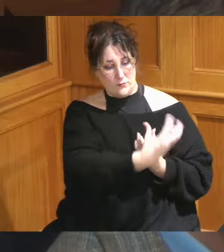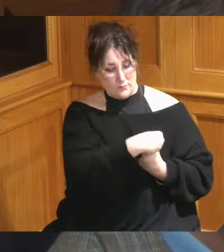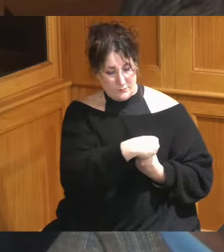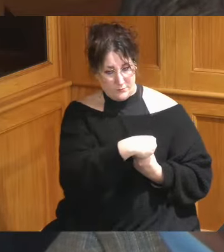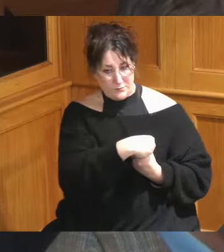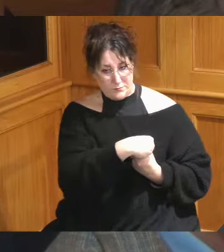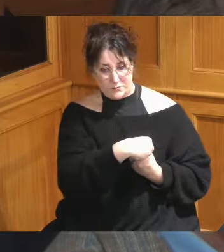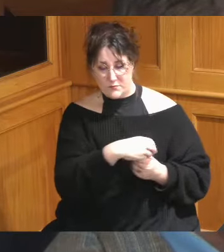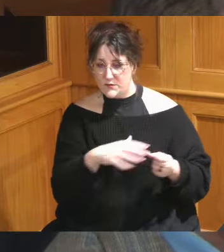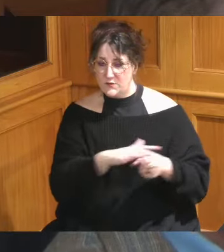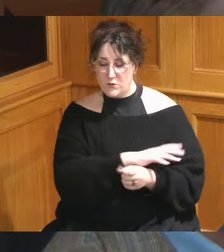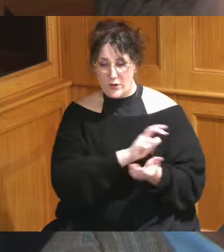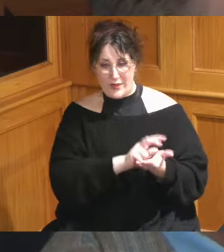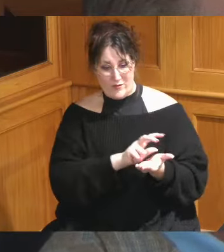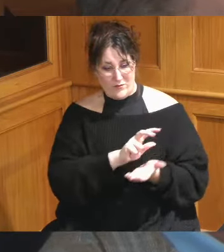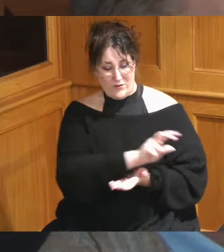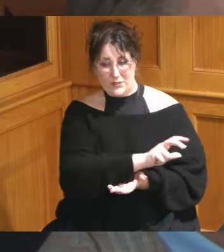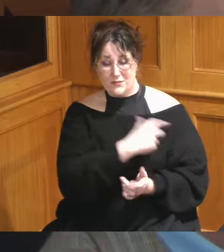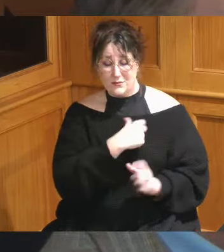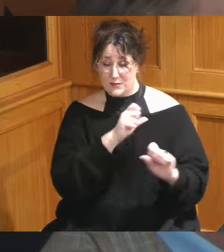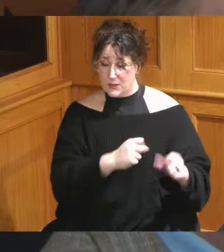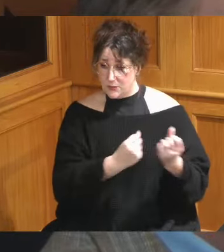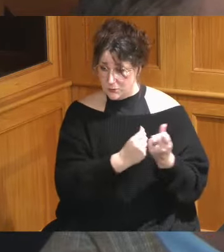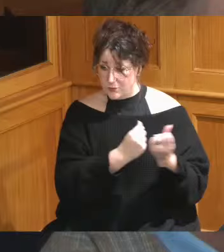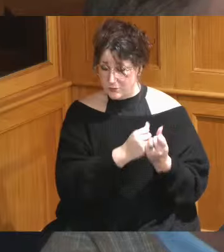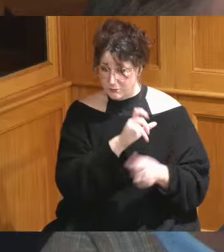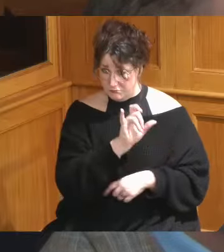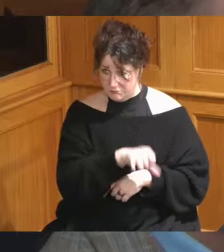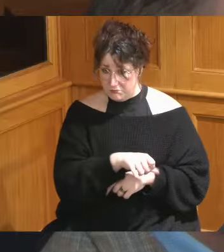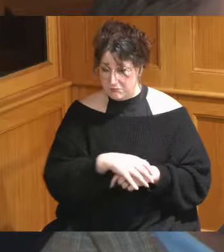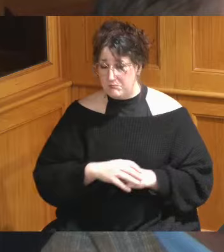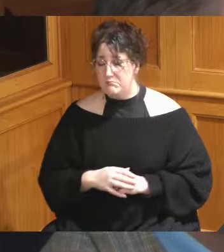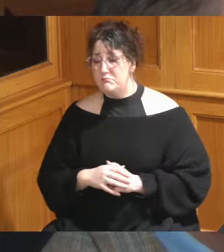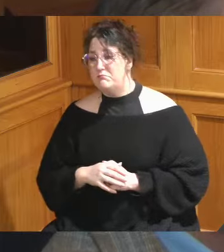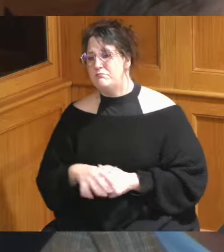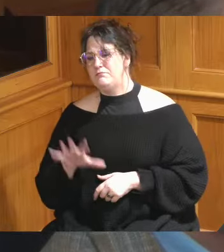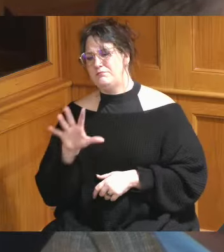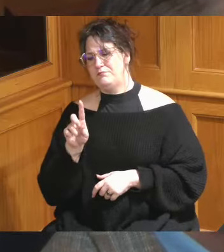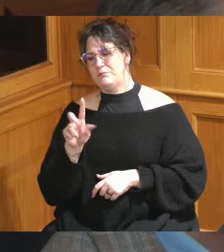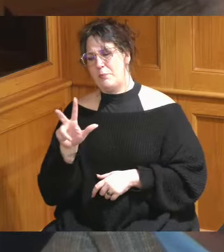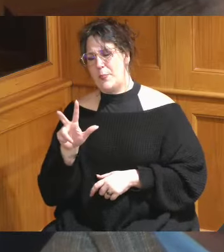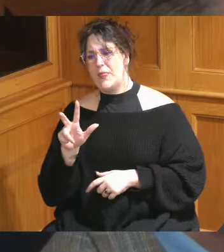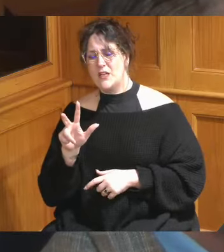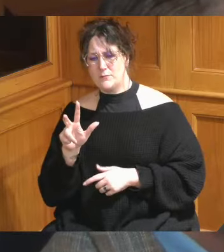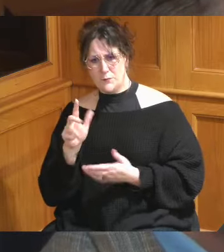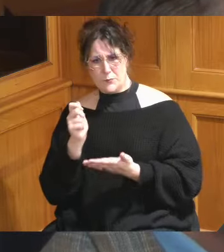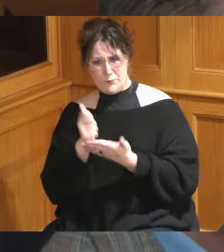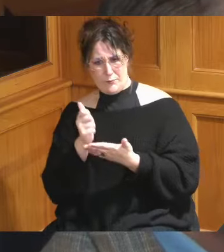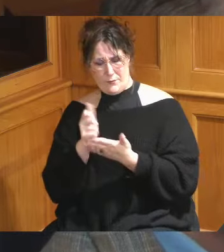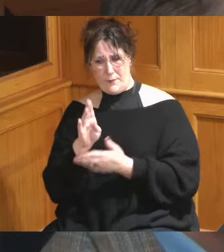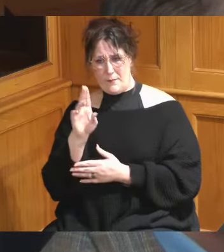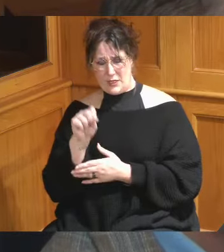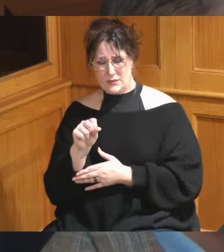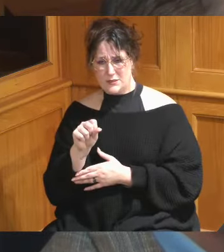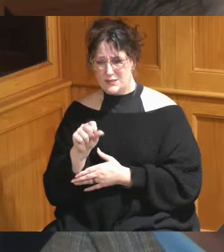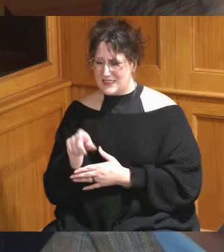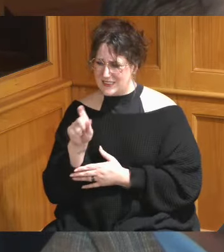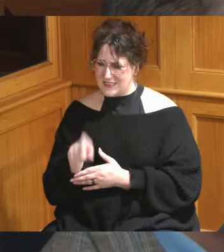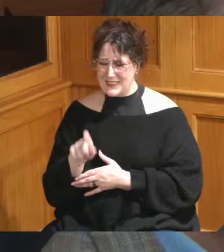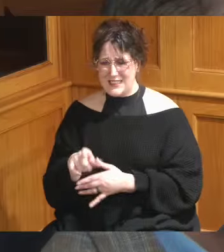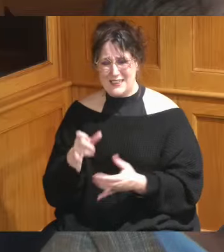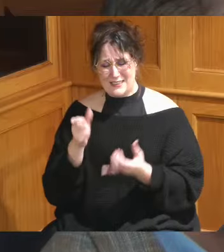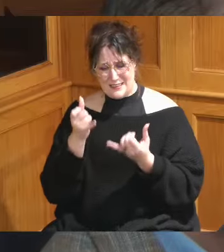fully funded. I can support it. The 513Relief bus mobile is more needed now than ever before. over